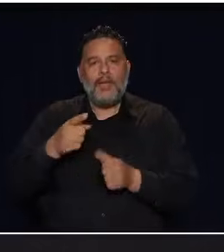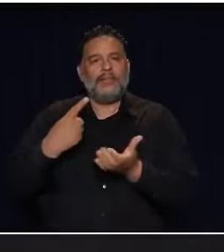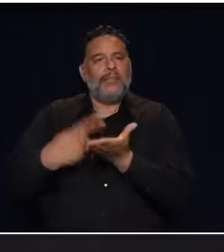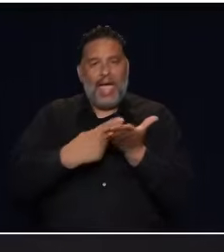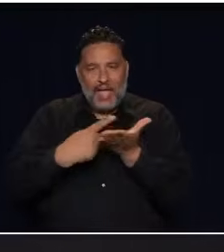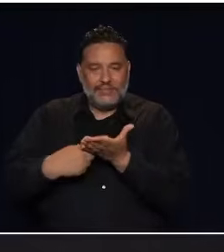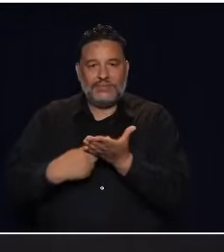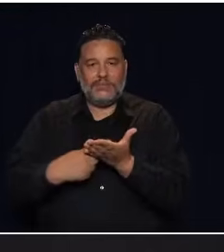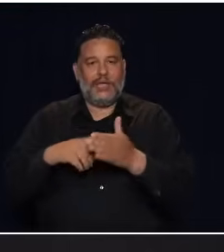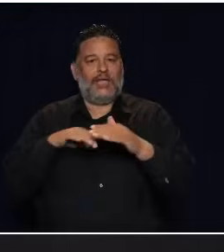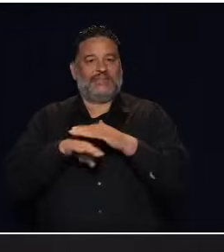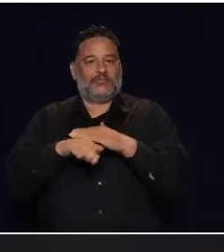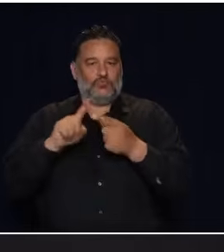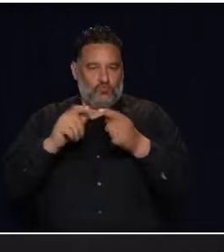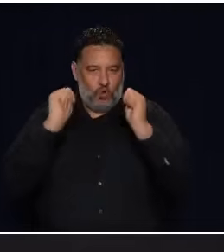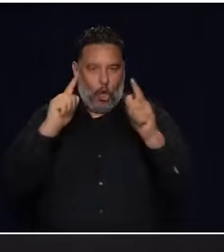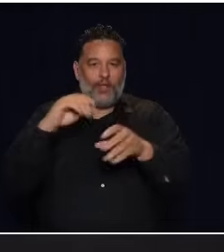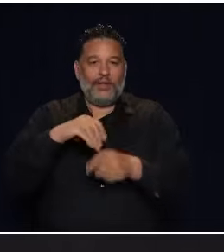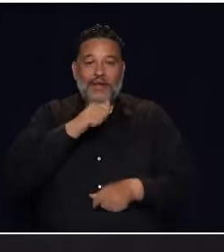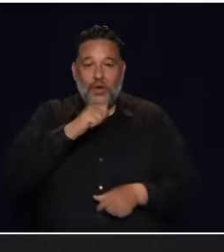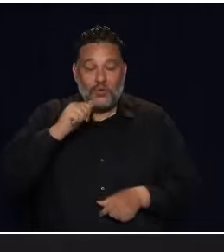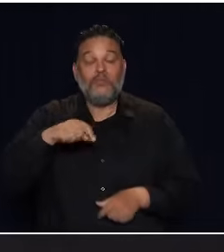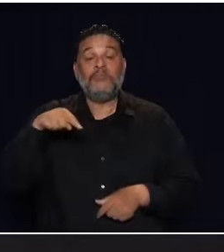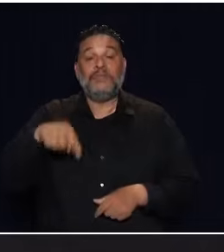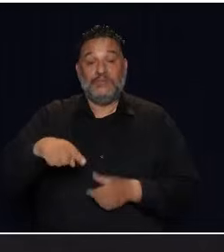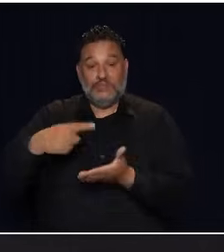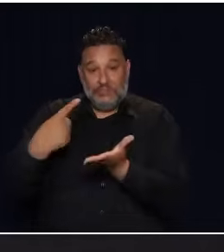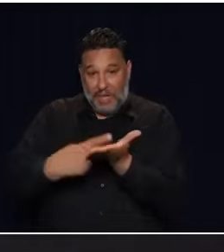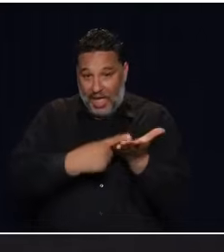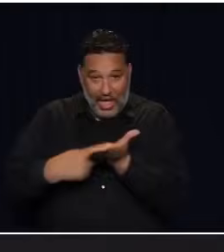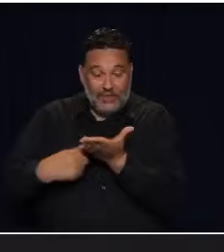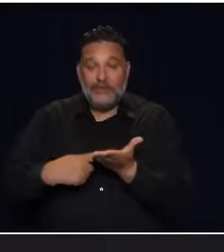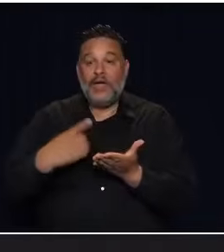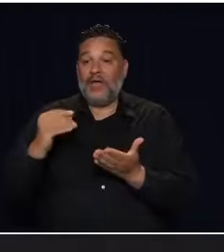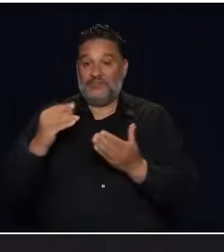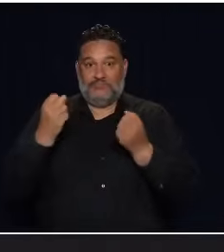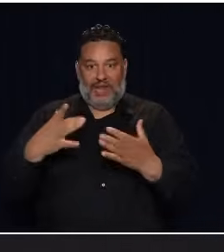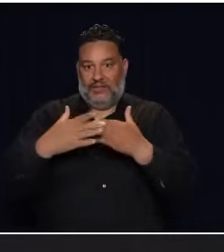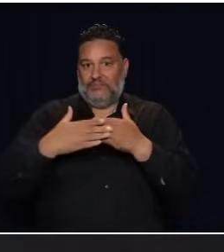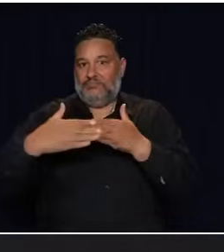MAKE THESE DEBATES ACCESSIBLE TO EVERYONE IN ARIZONA.